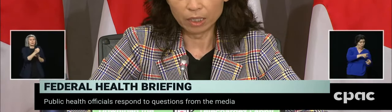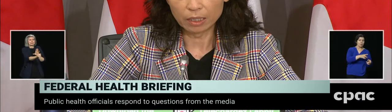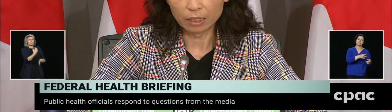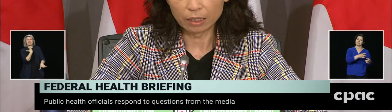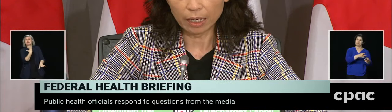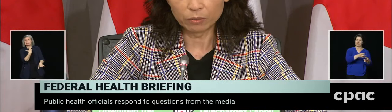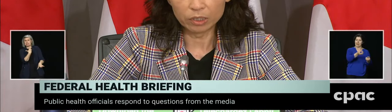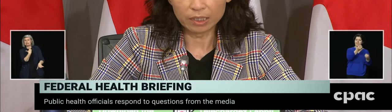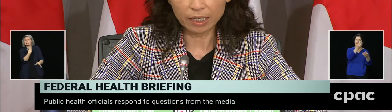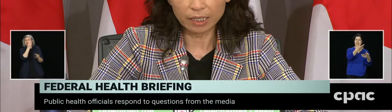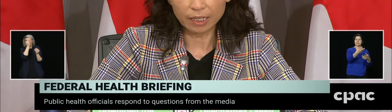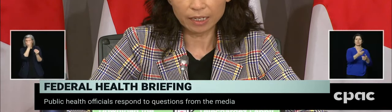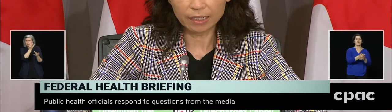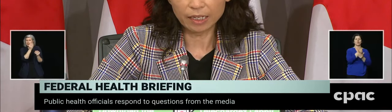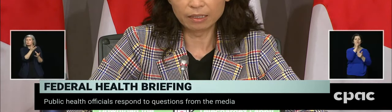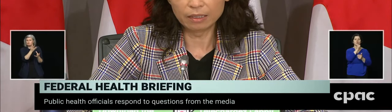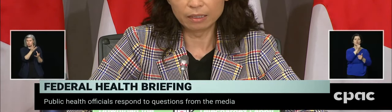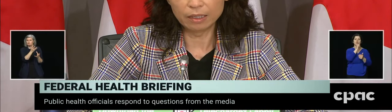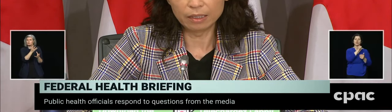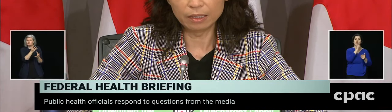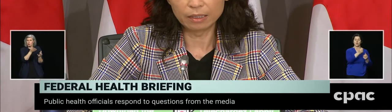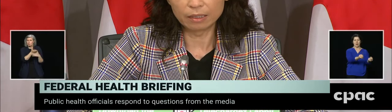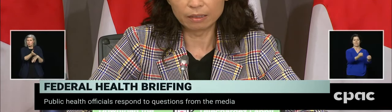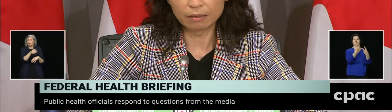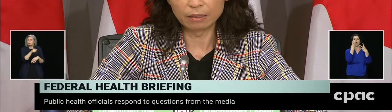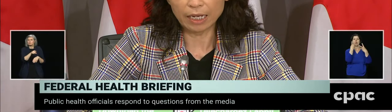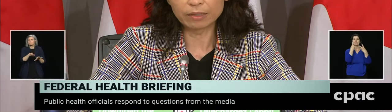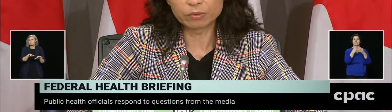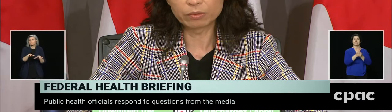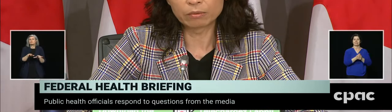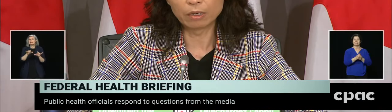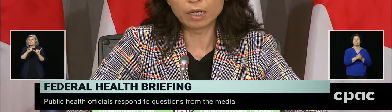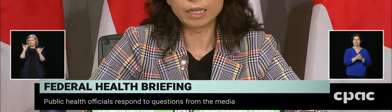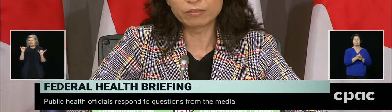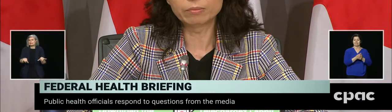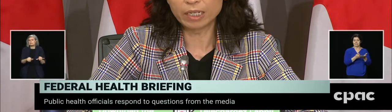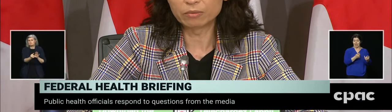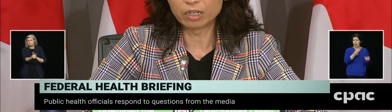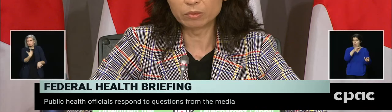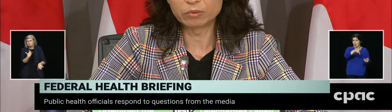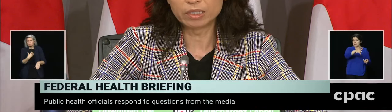DAILY BASIS USING THE SYSTEM THAT THEY HAVE.